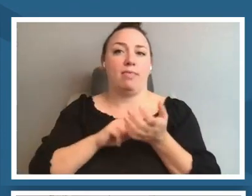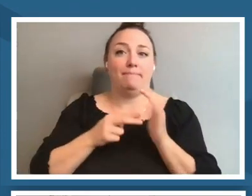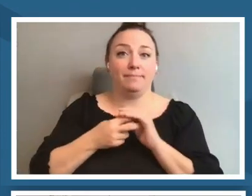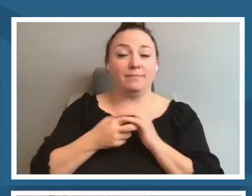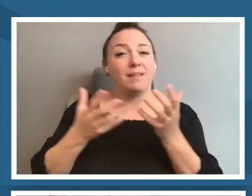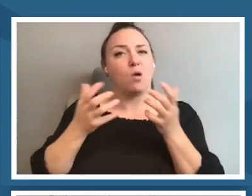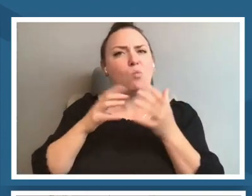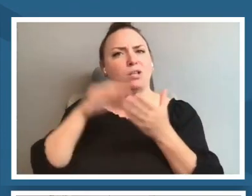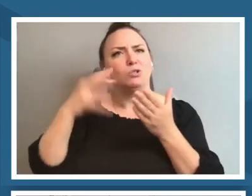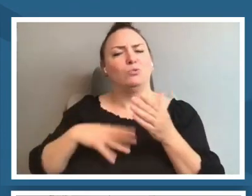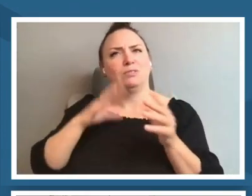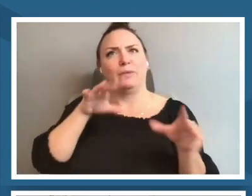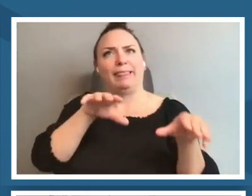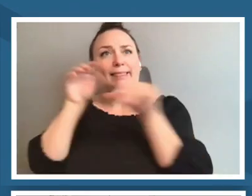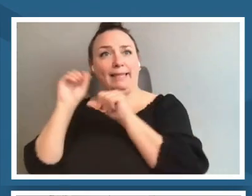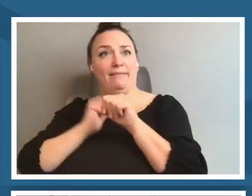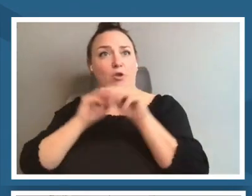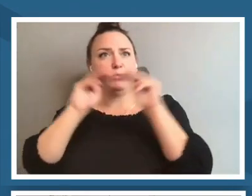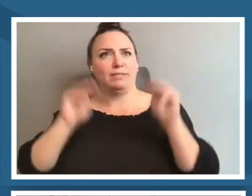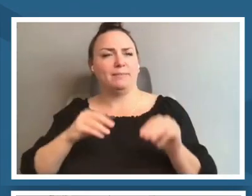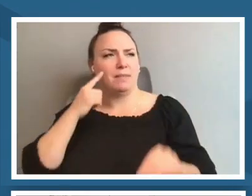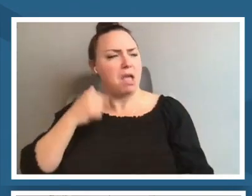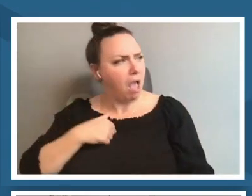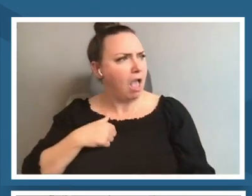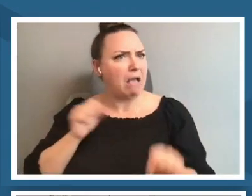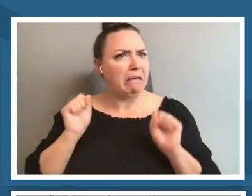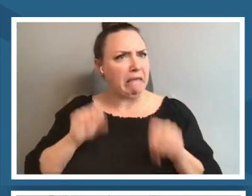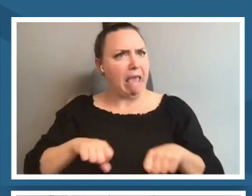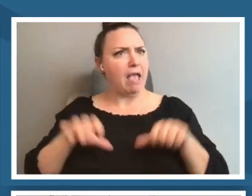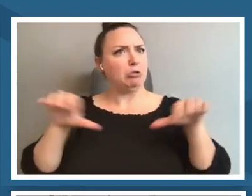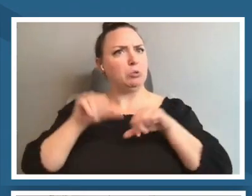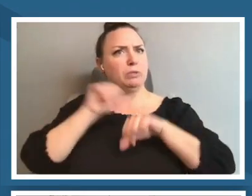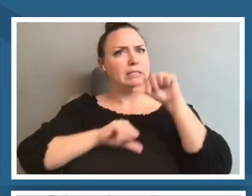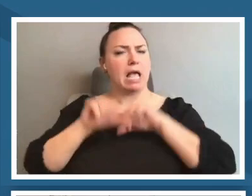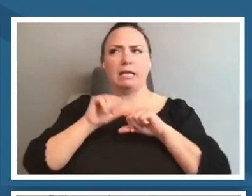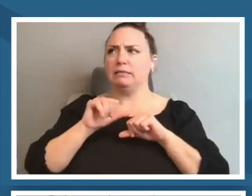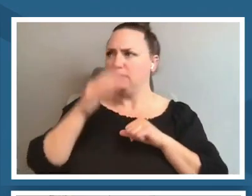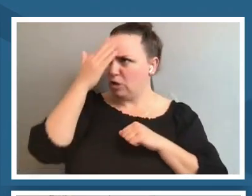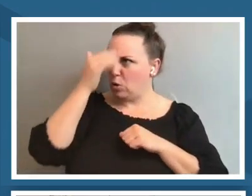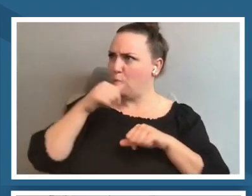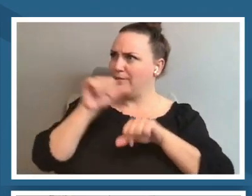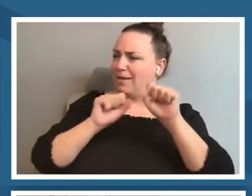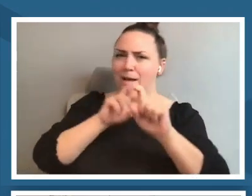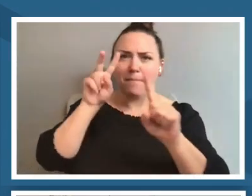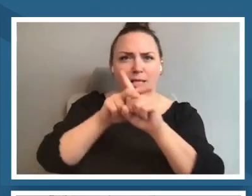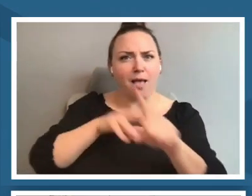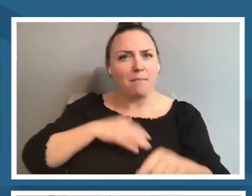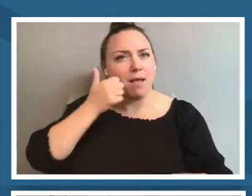do science i understand that science is a part of my everyday life and that it's